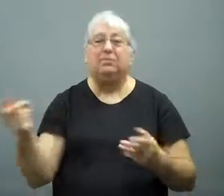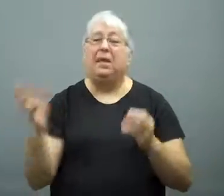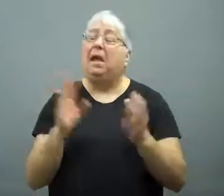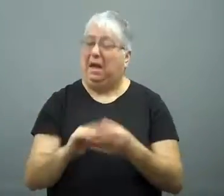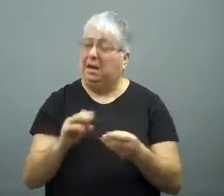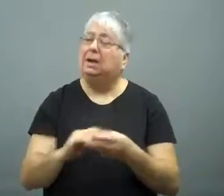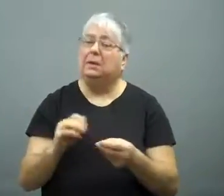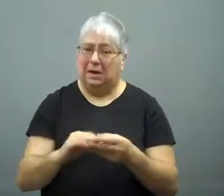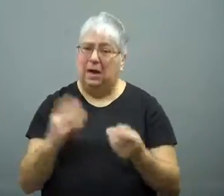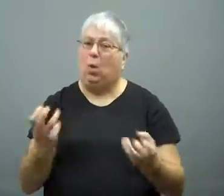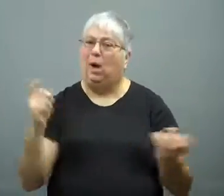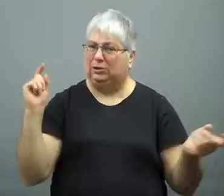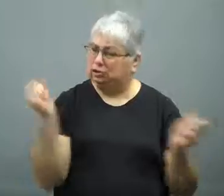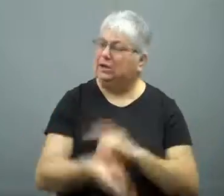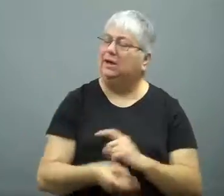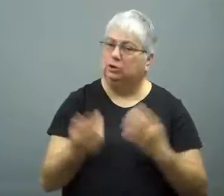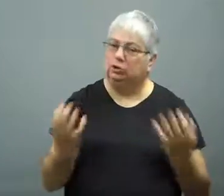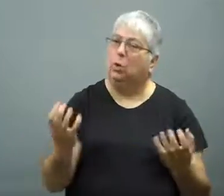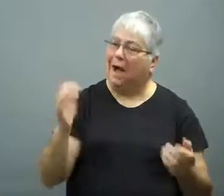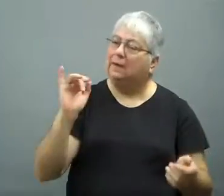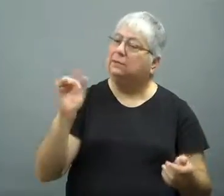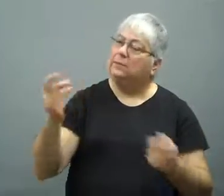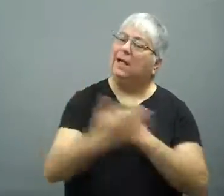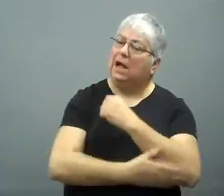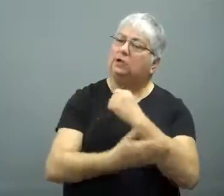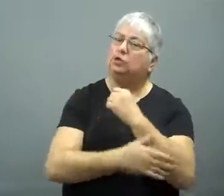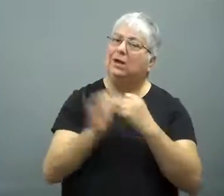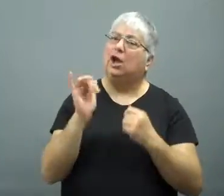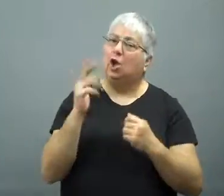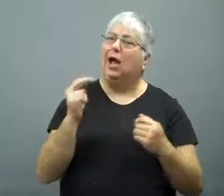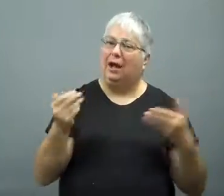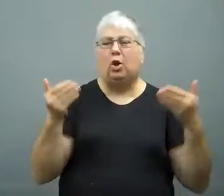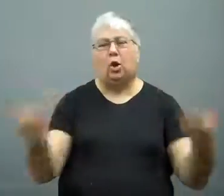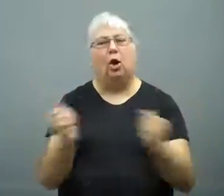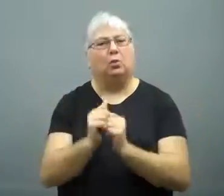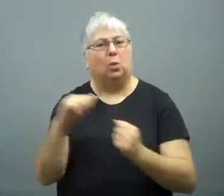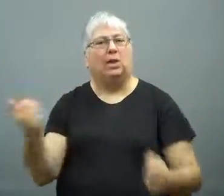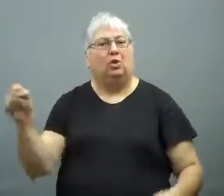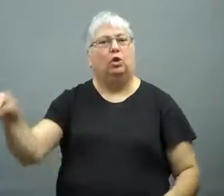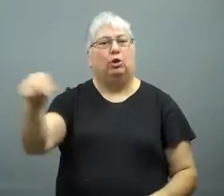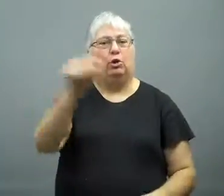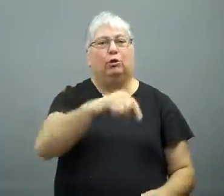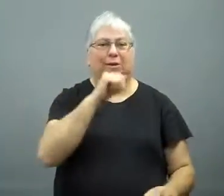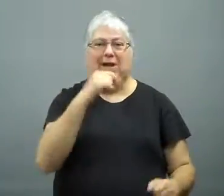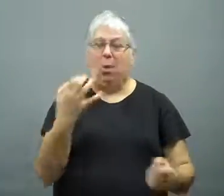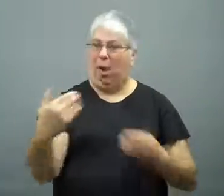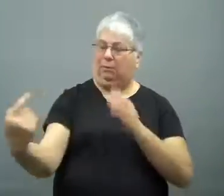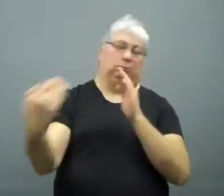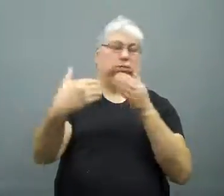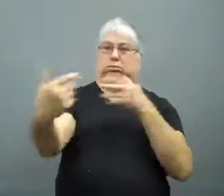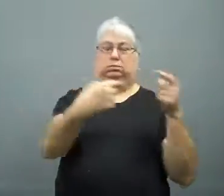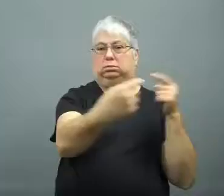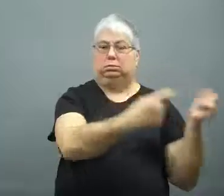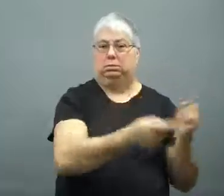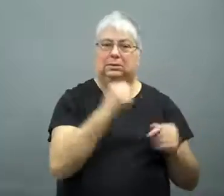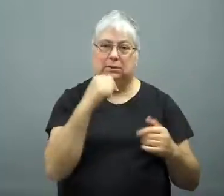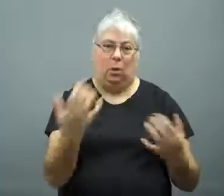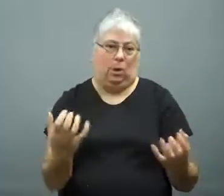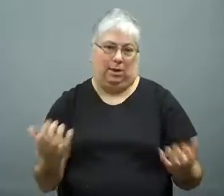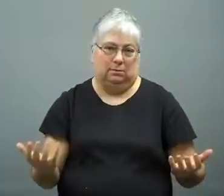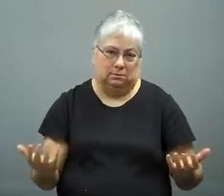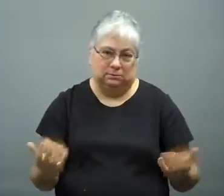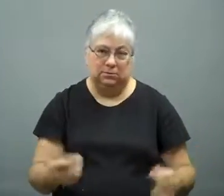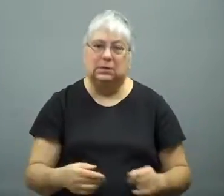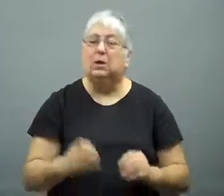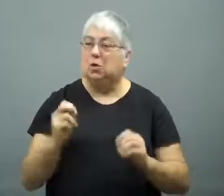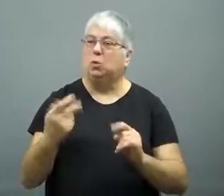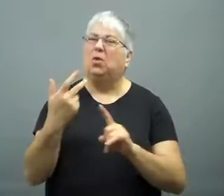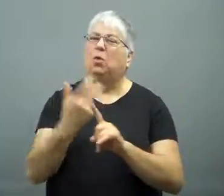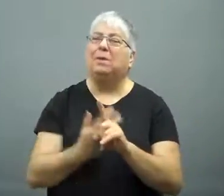He campaigned saying he wanted Iran to be at peace with other nations.